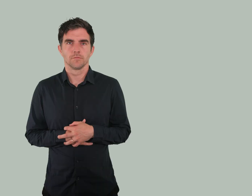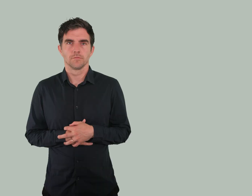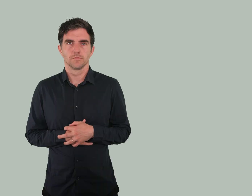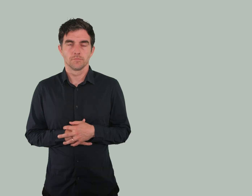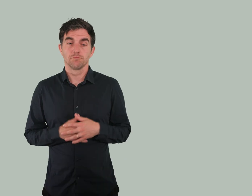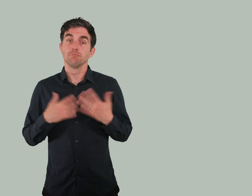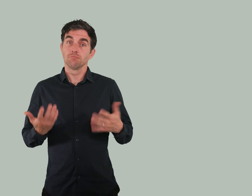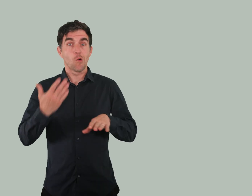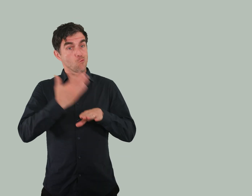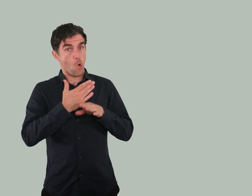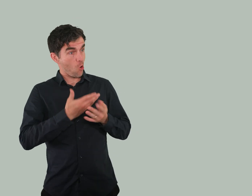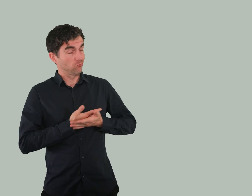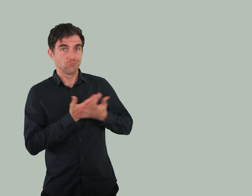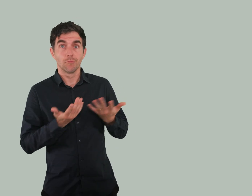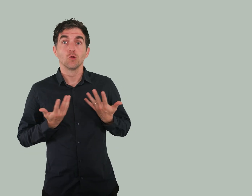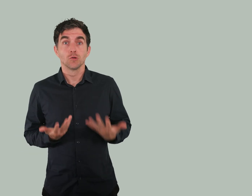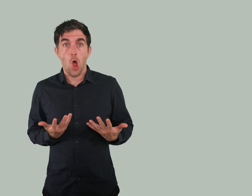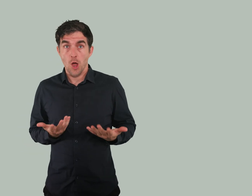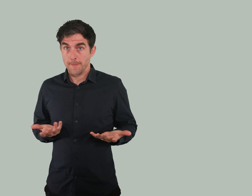3.3 What employers now face: